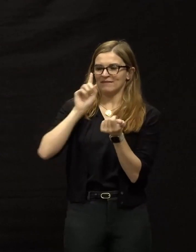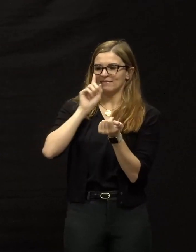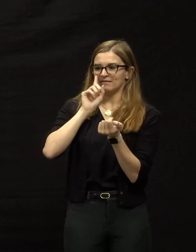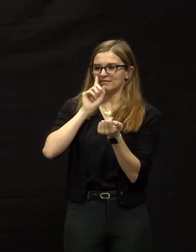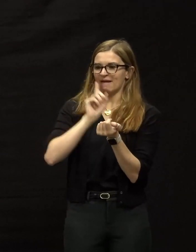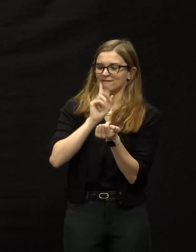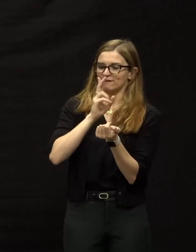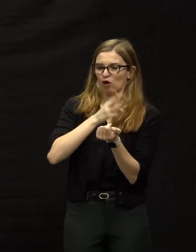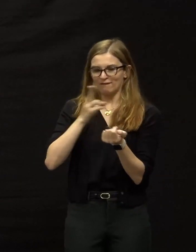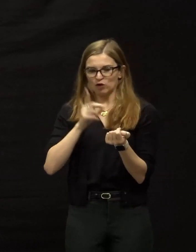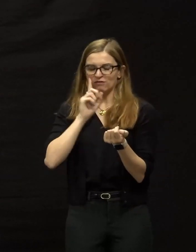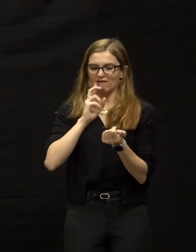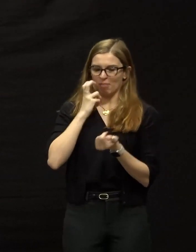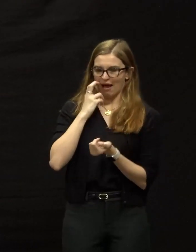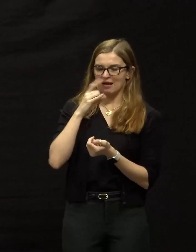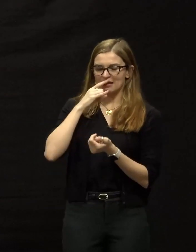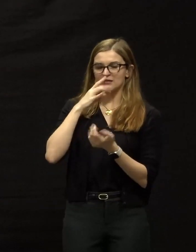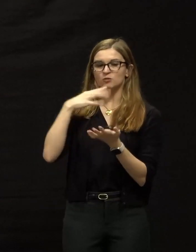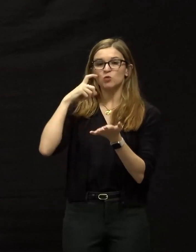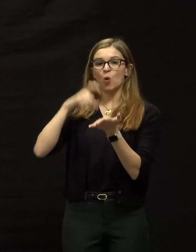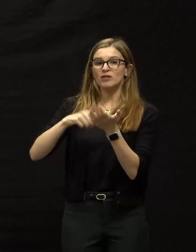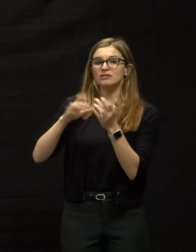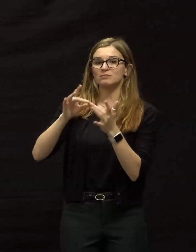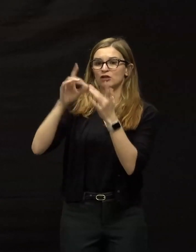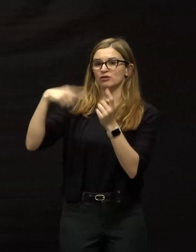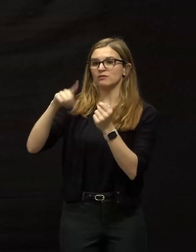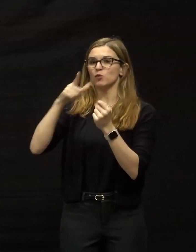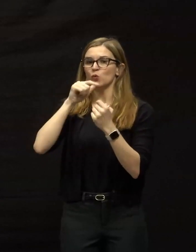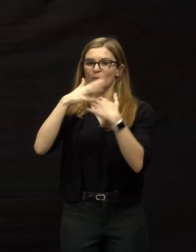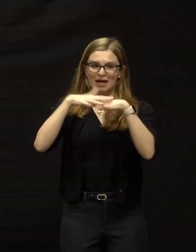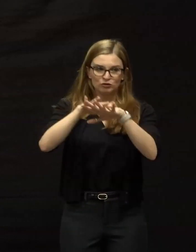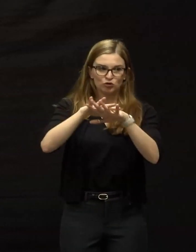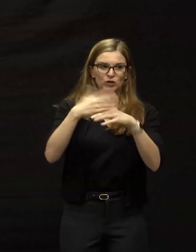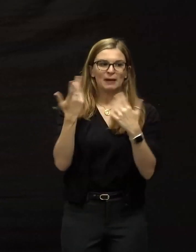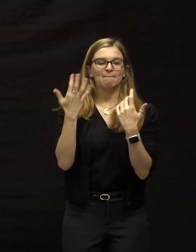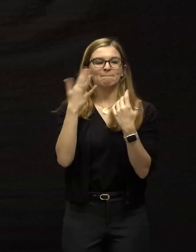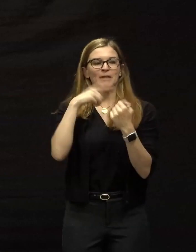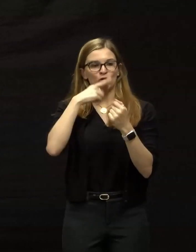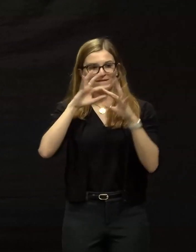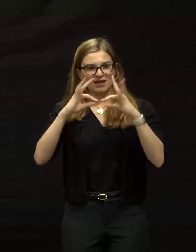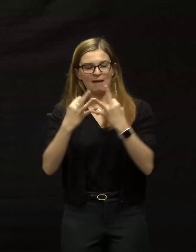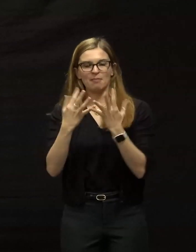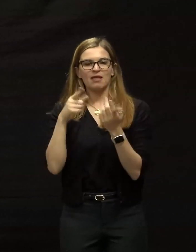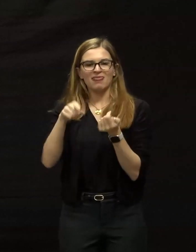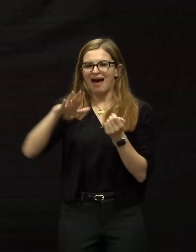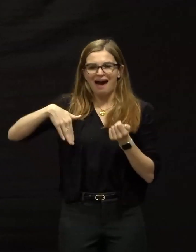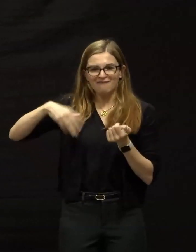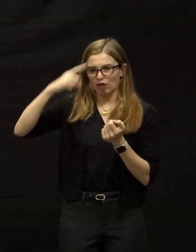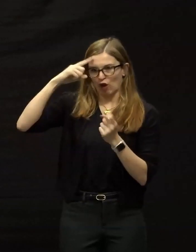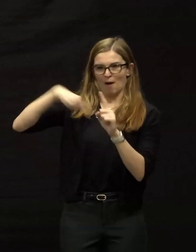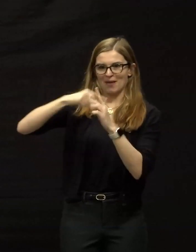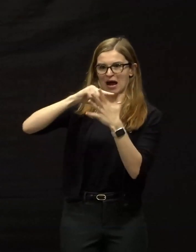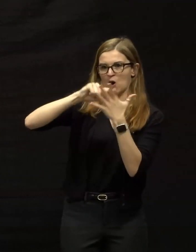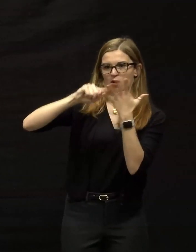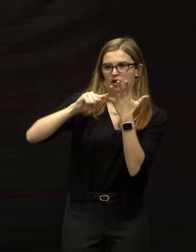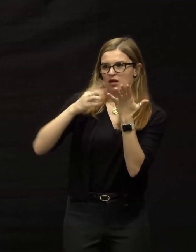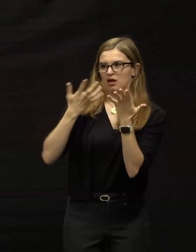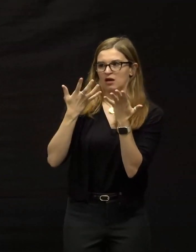So lots of the deaf, hard of hearing, deafblind kids, we'll notice especially those who are mainstreamed, have families who are hearing,